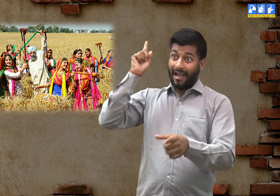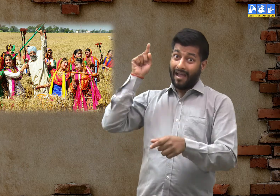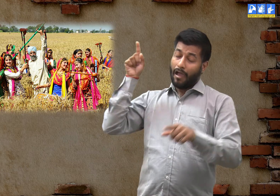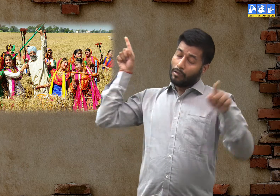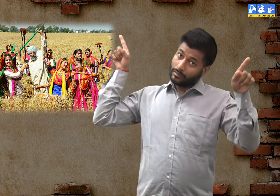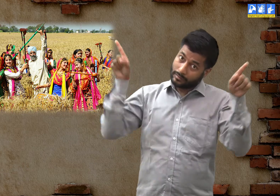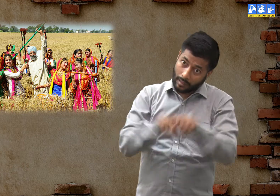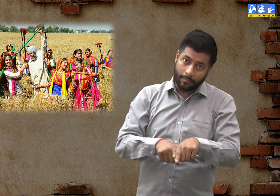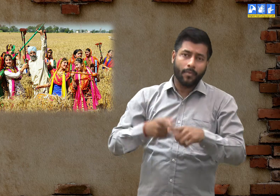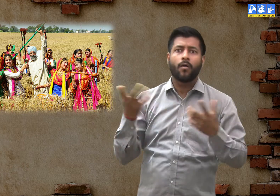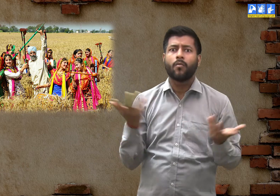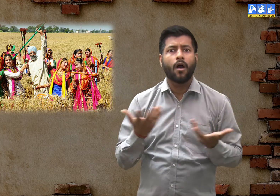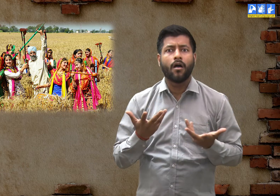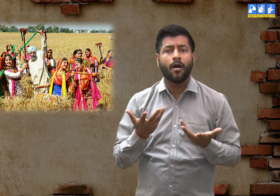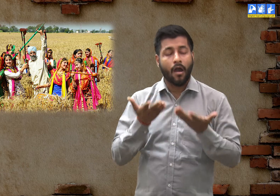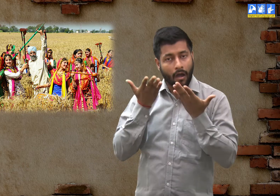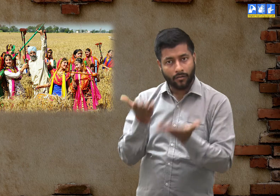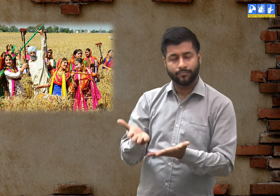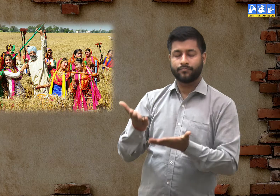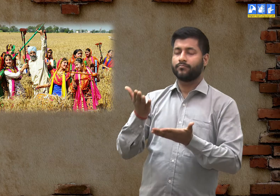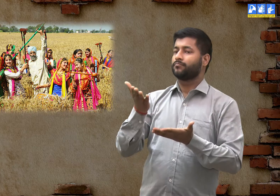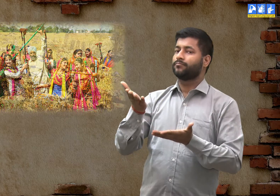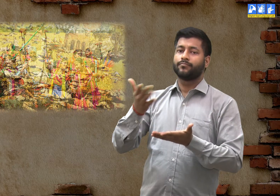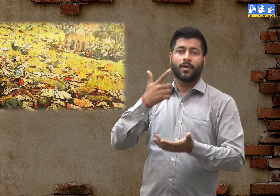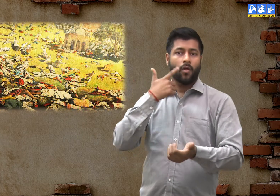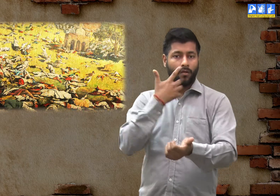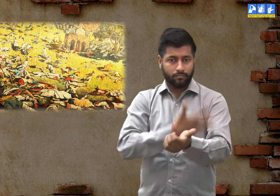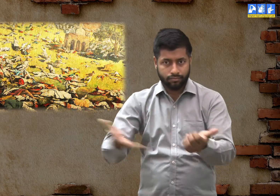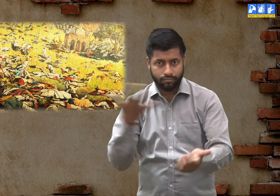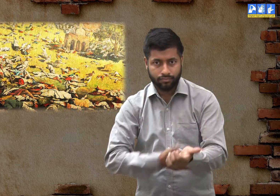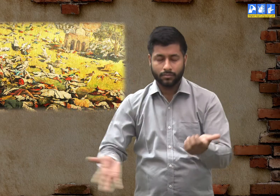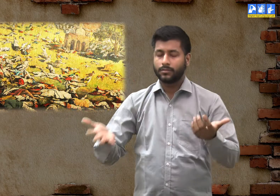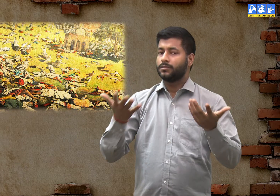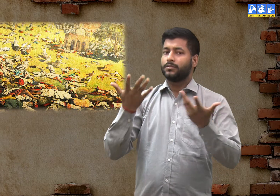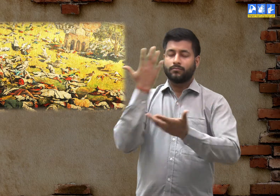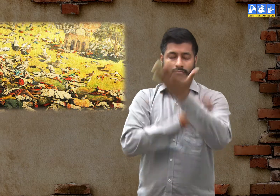A hundred years ago on this day a tragedy unfolded.